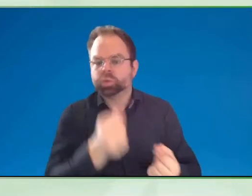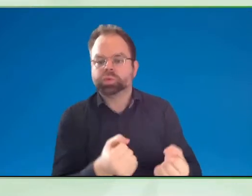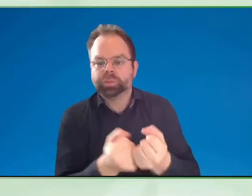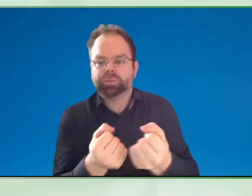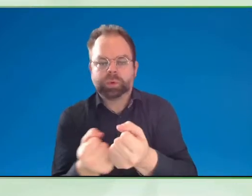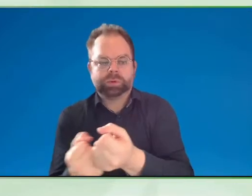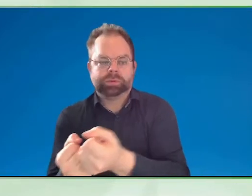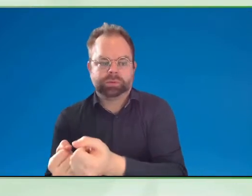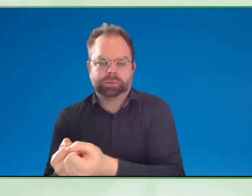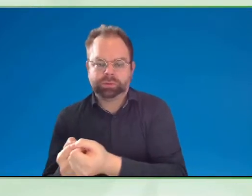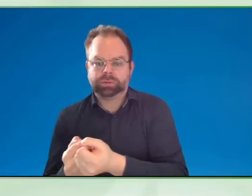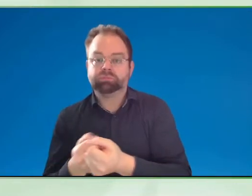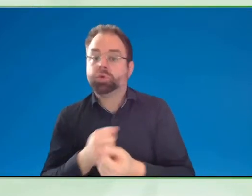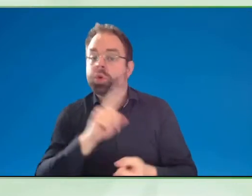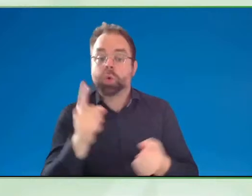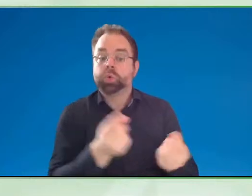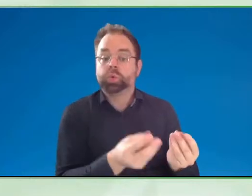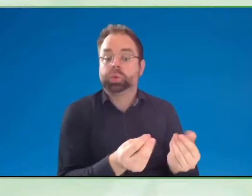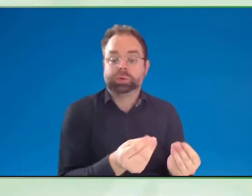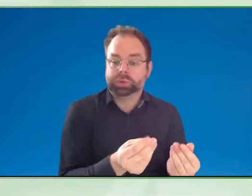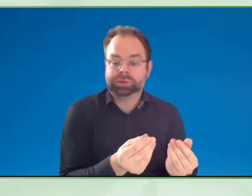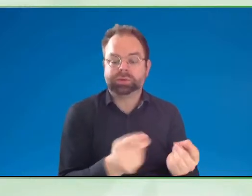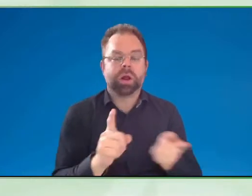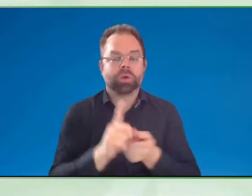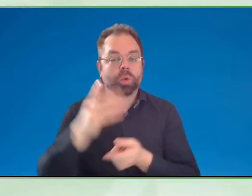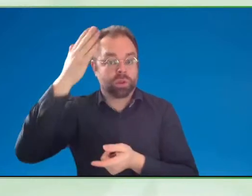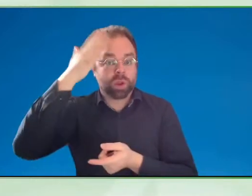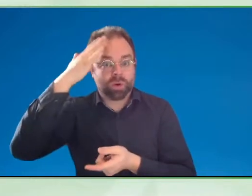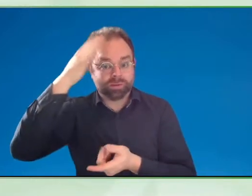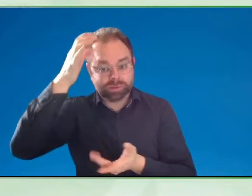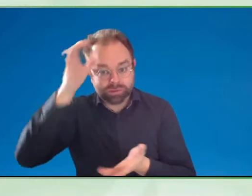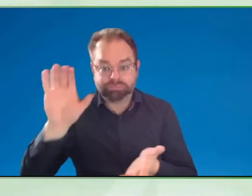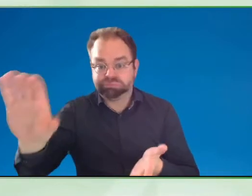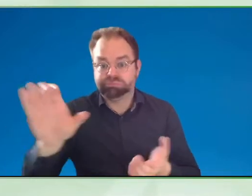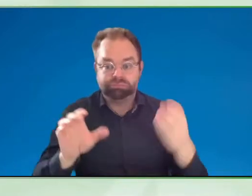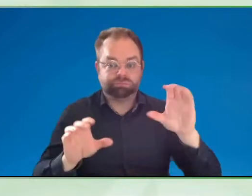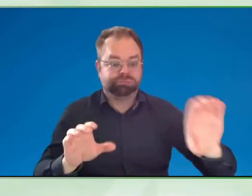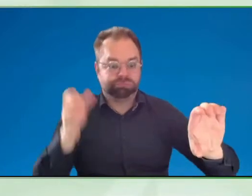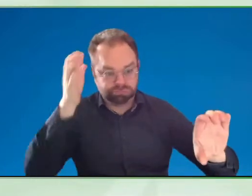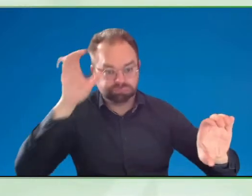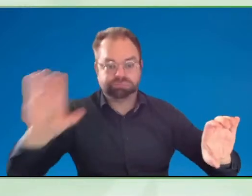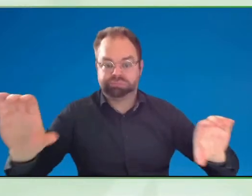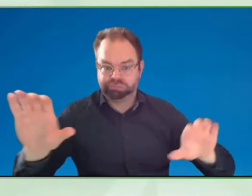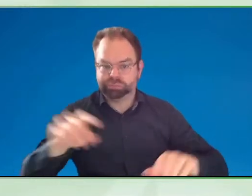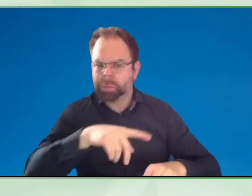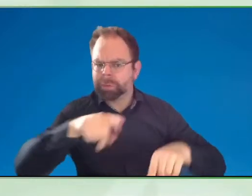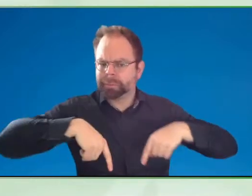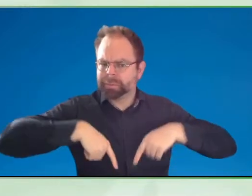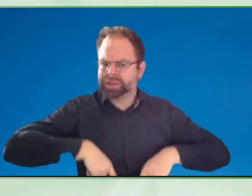In terms of the local authorities concerning the second part of your question, the initiatives,